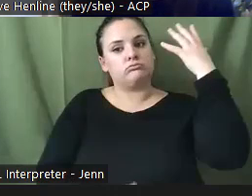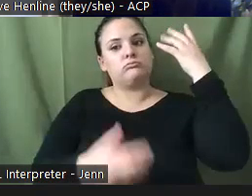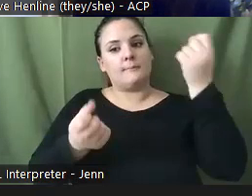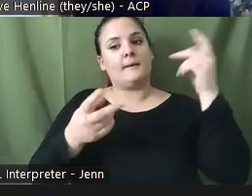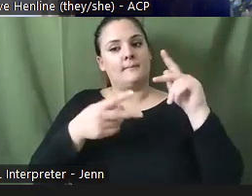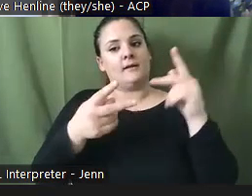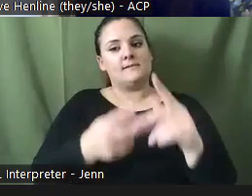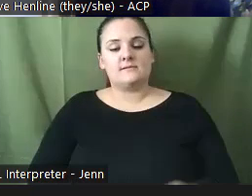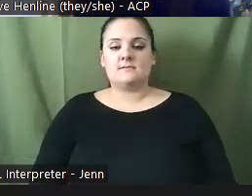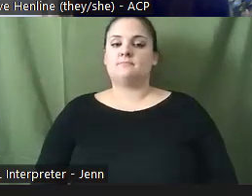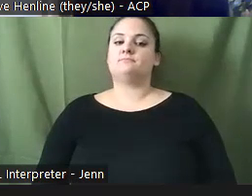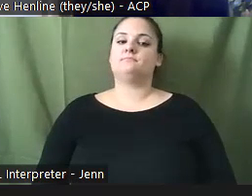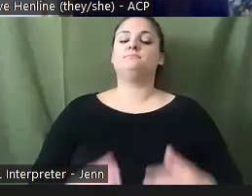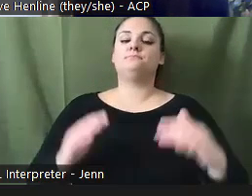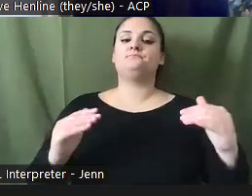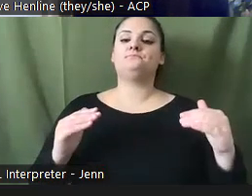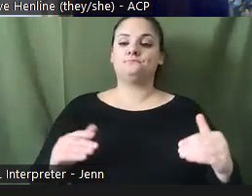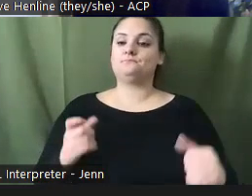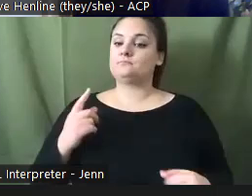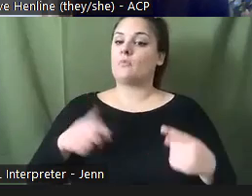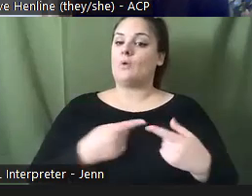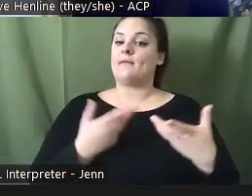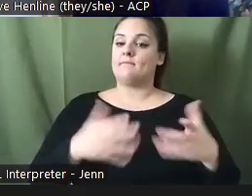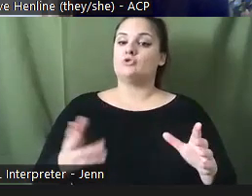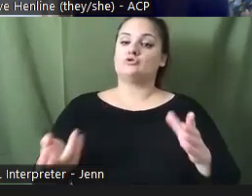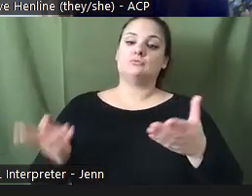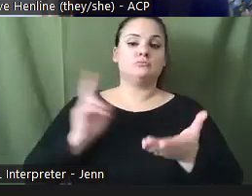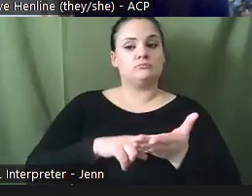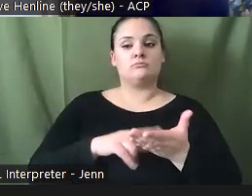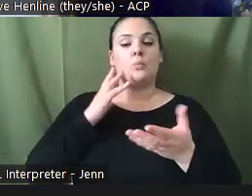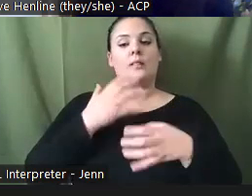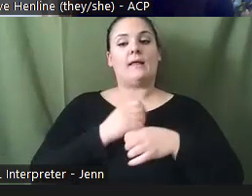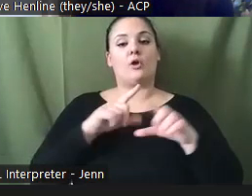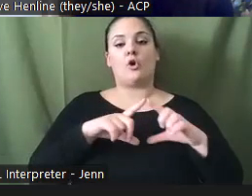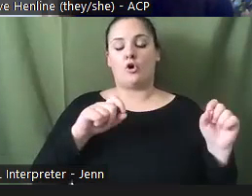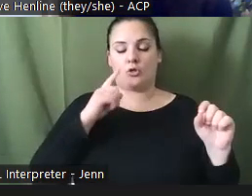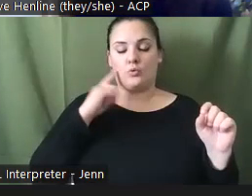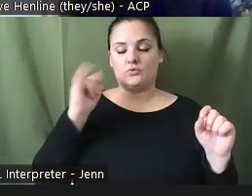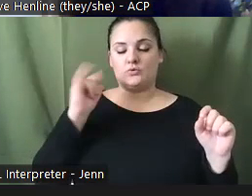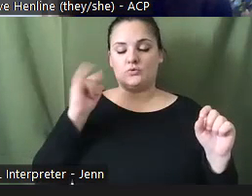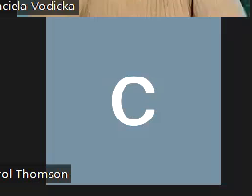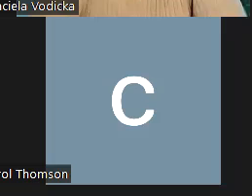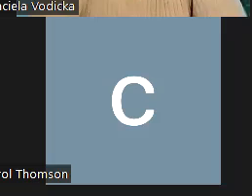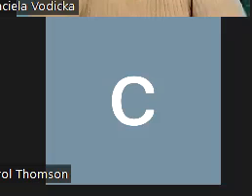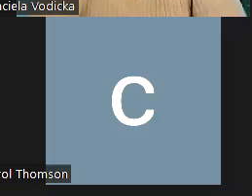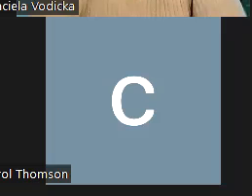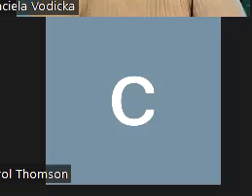participant, they receive an authorization card that looks like this. On the left hand side, here